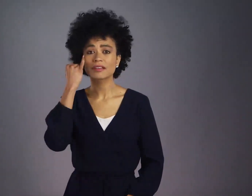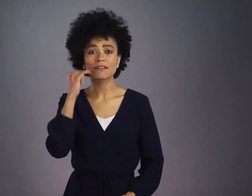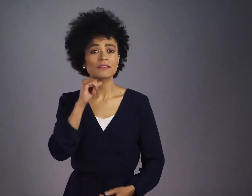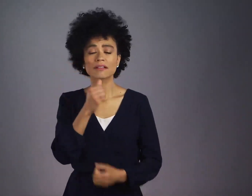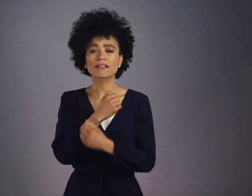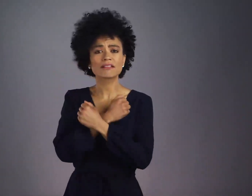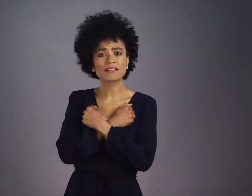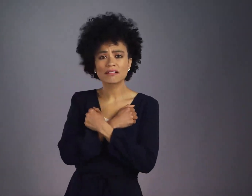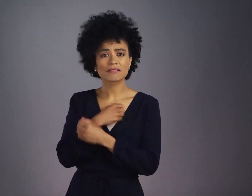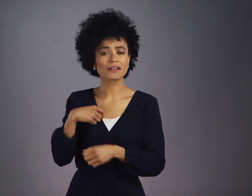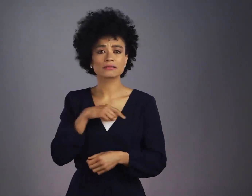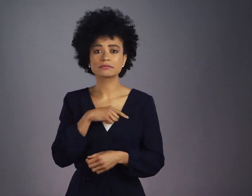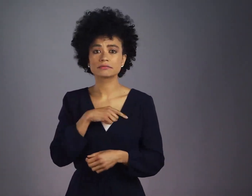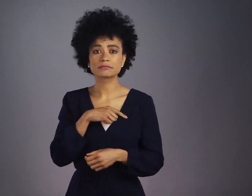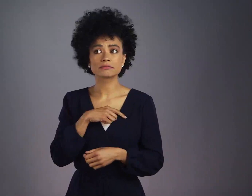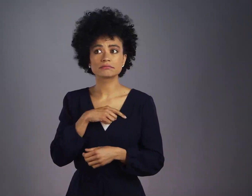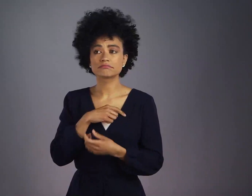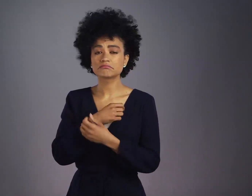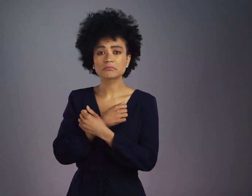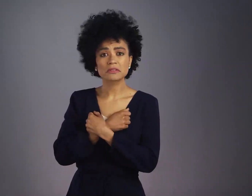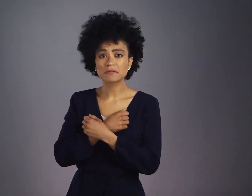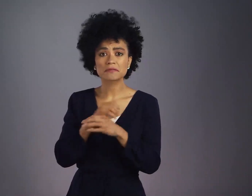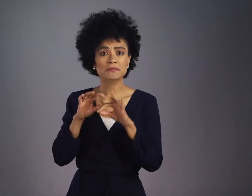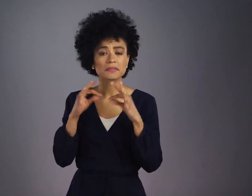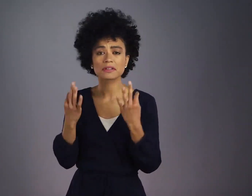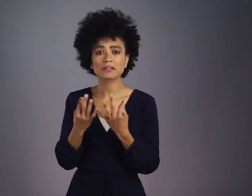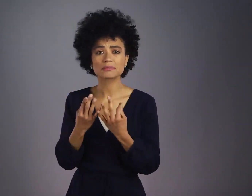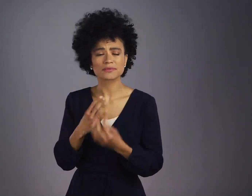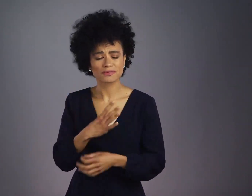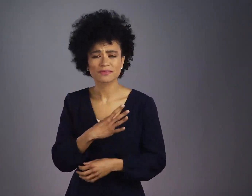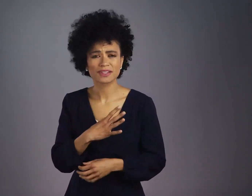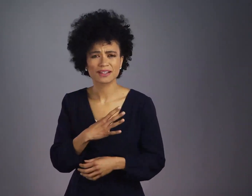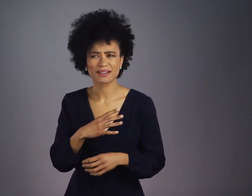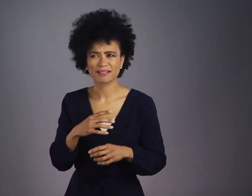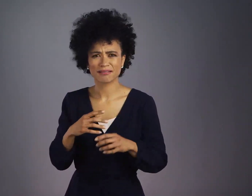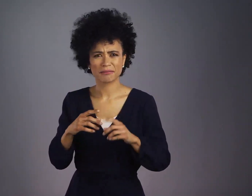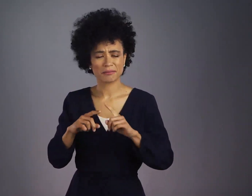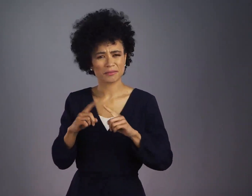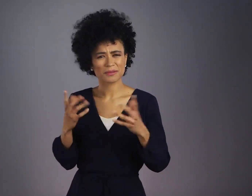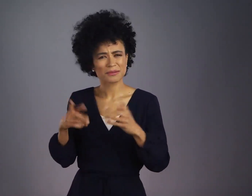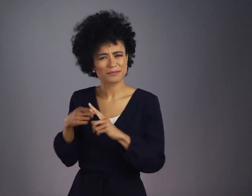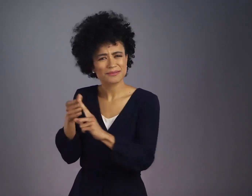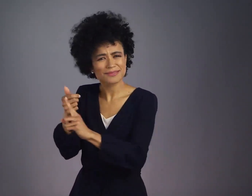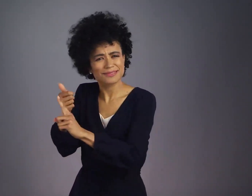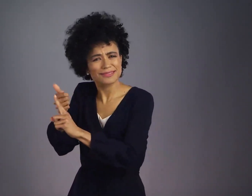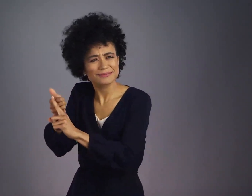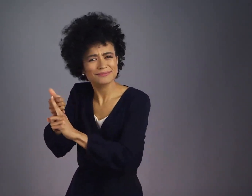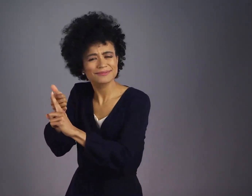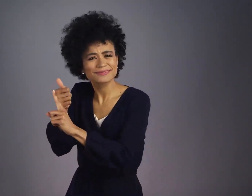And even if they did not love their families, how could they be so blind about themselves?